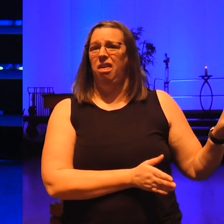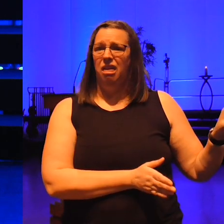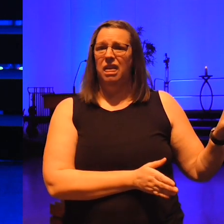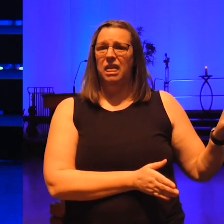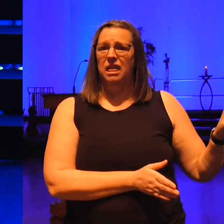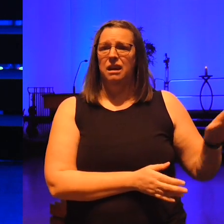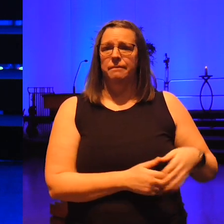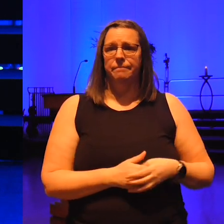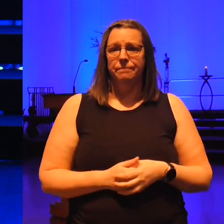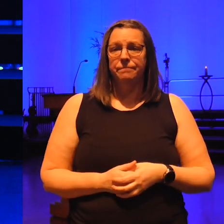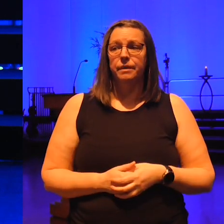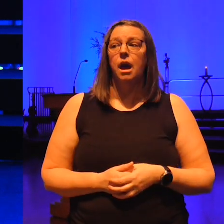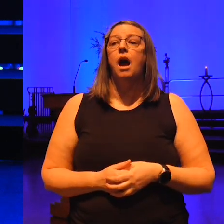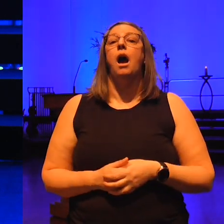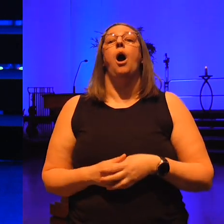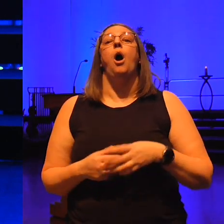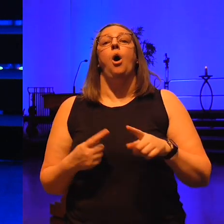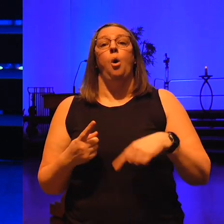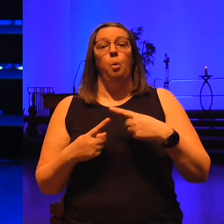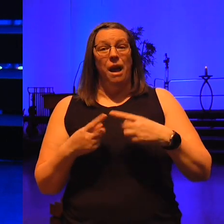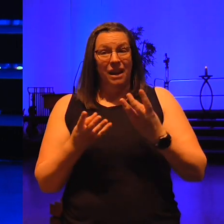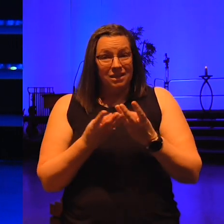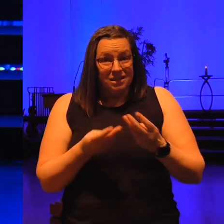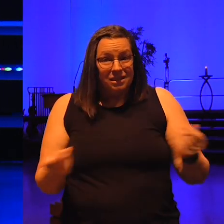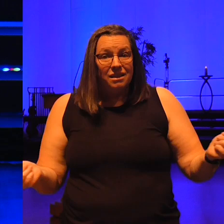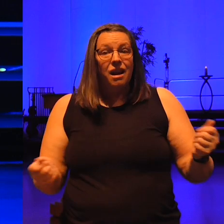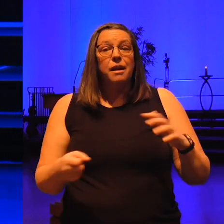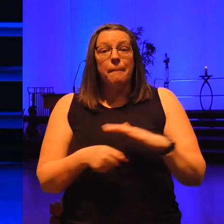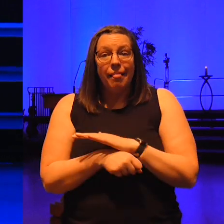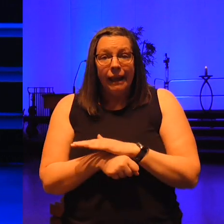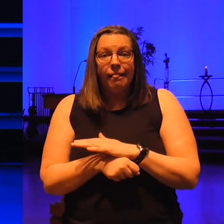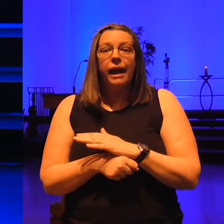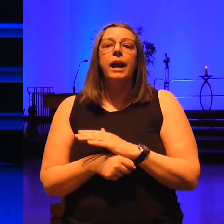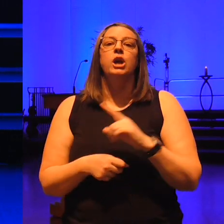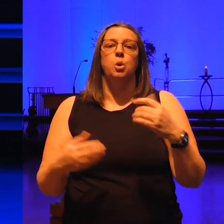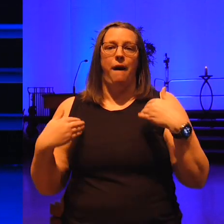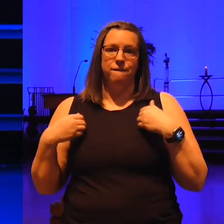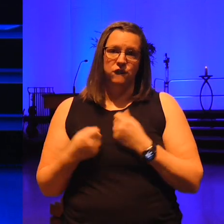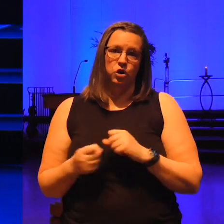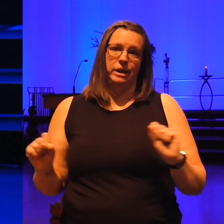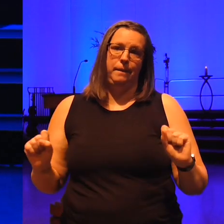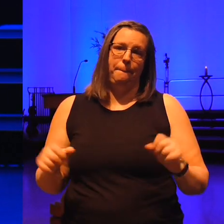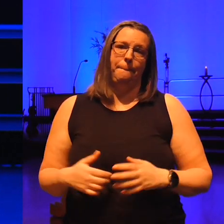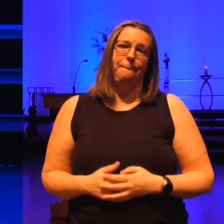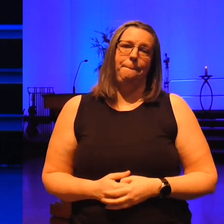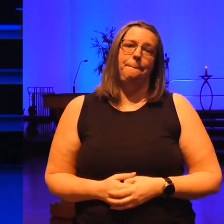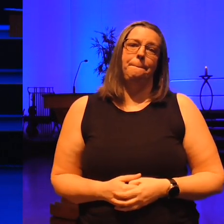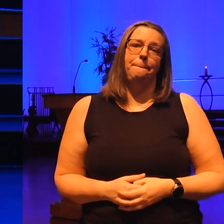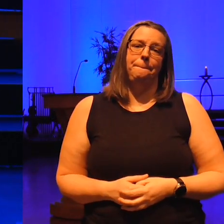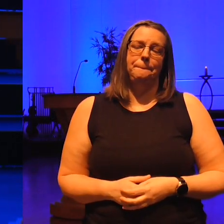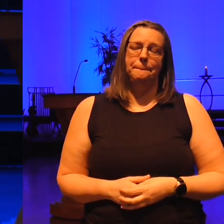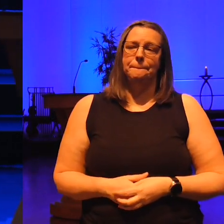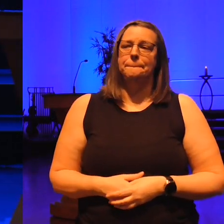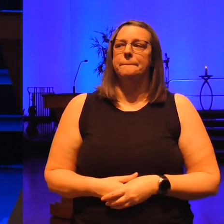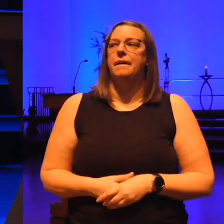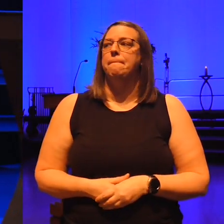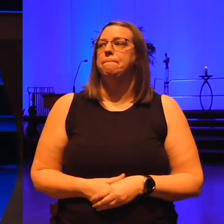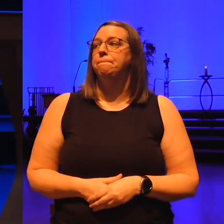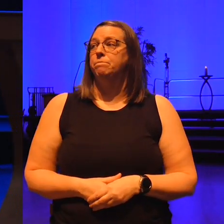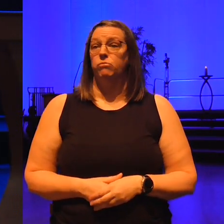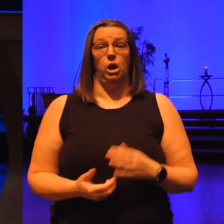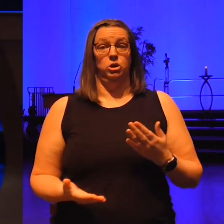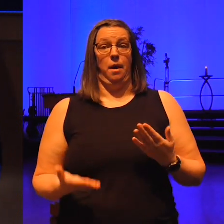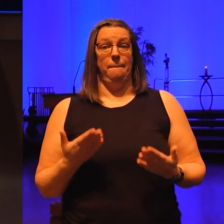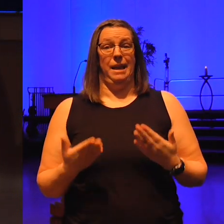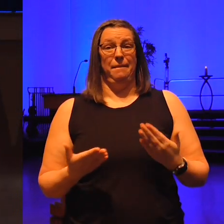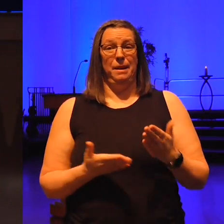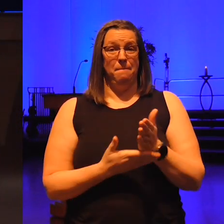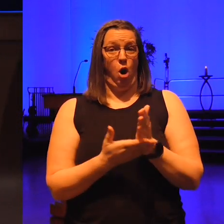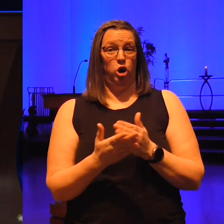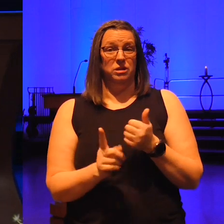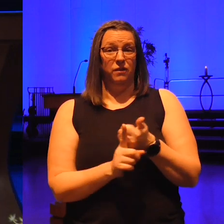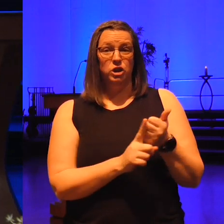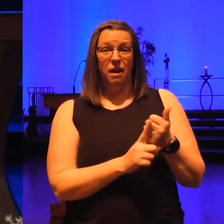then when it dissolves you have freedom there may be parts of yourself you don't like there